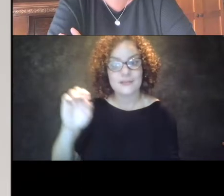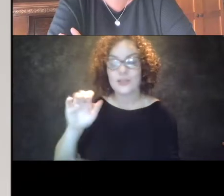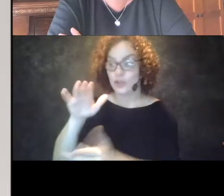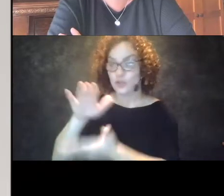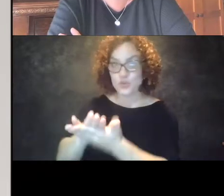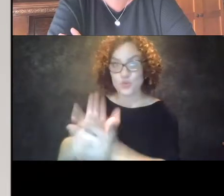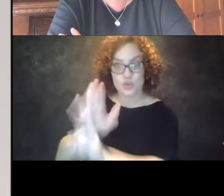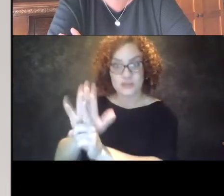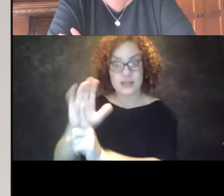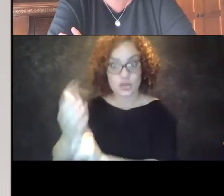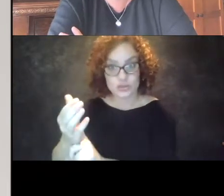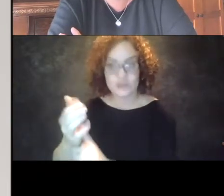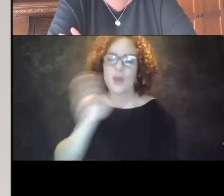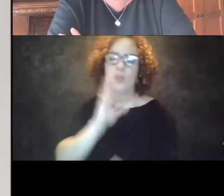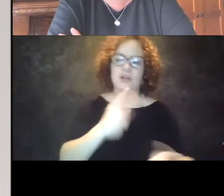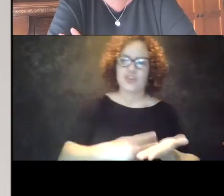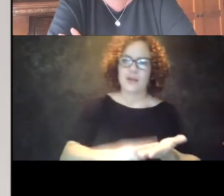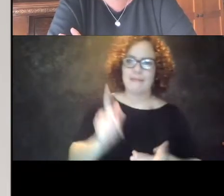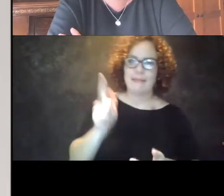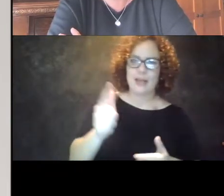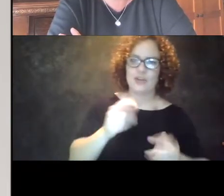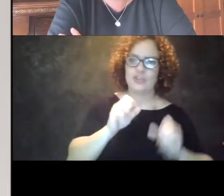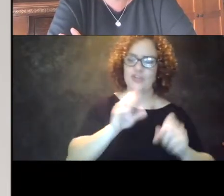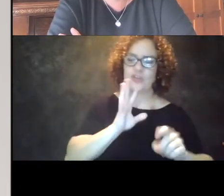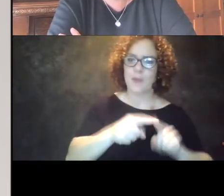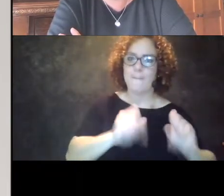this when we talk about ability awareness, lots of times it's the adults that need the